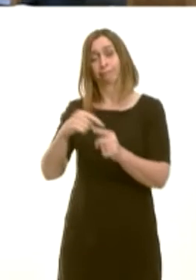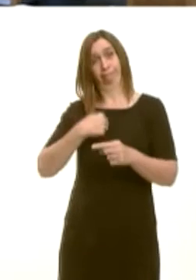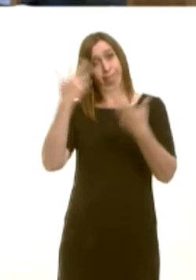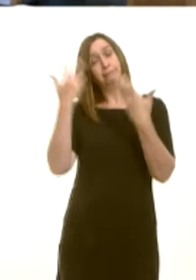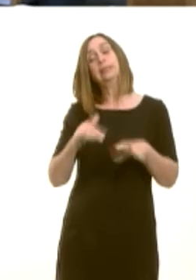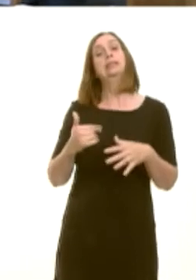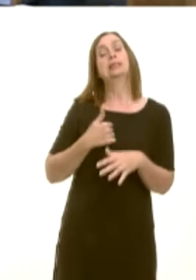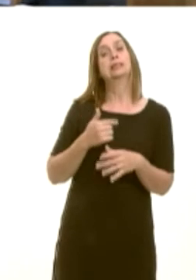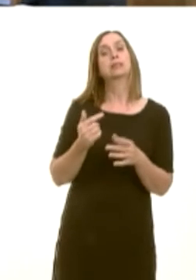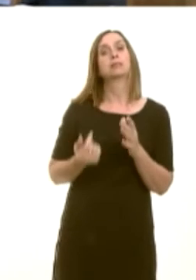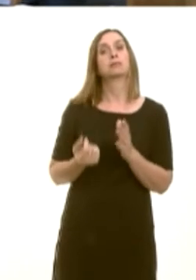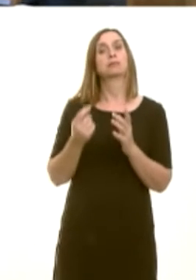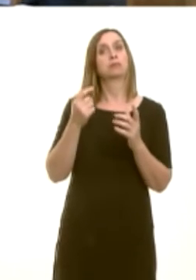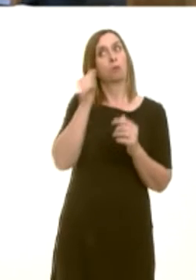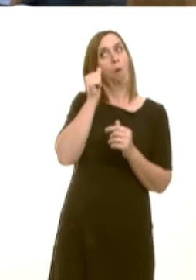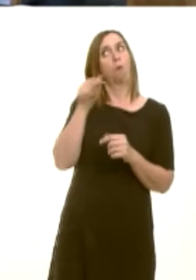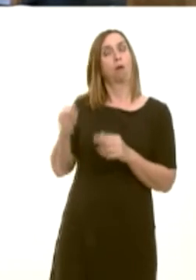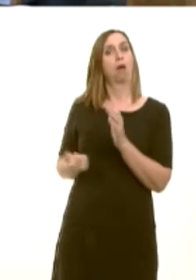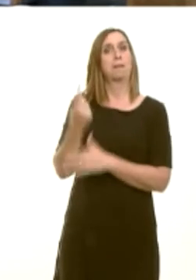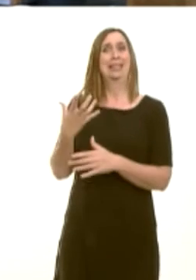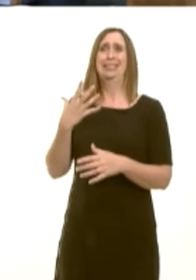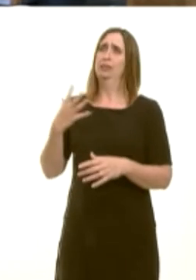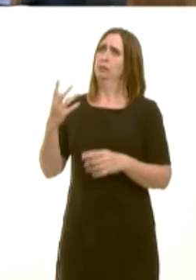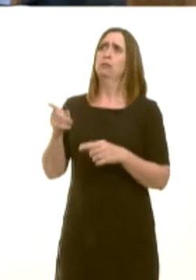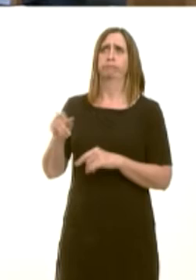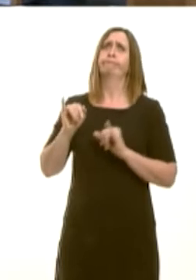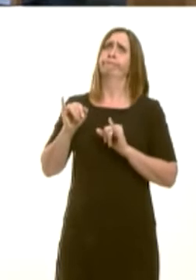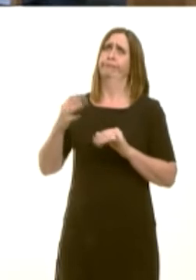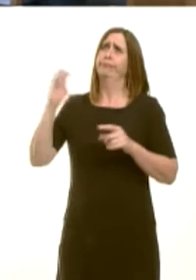of the situation where an ambulance needed to be there critically, and this junction,